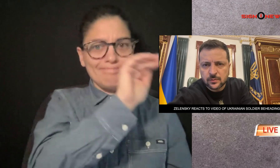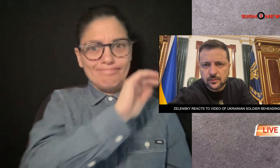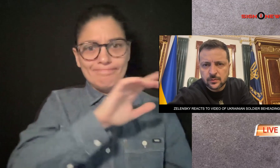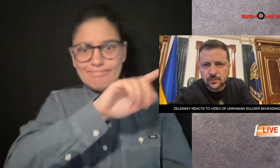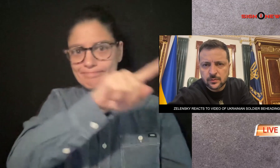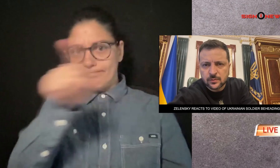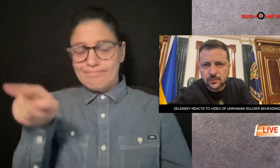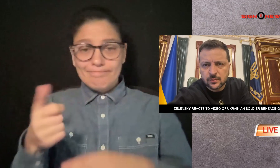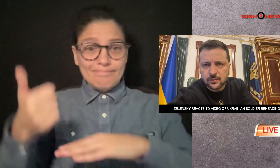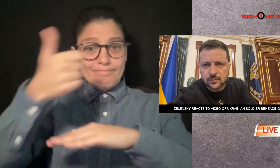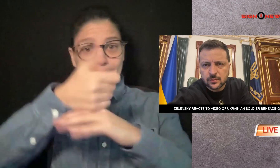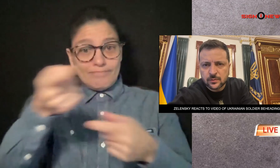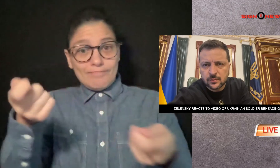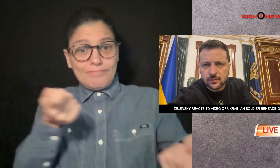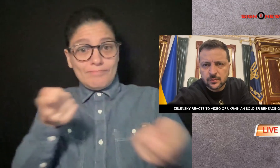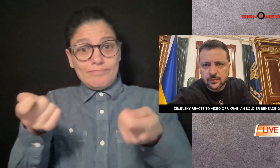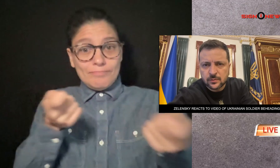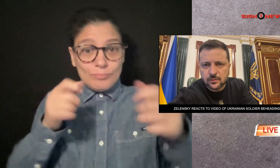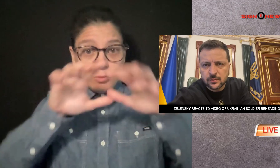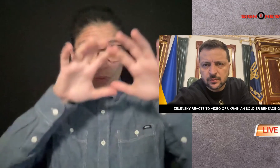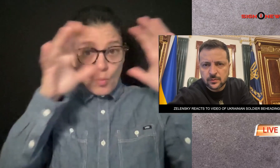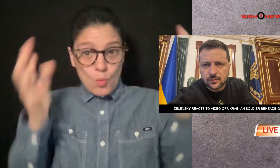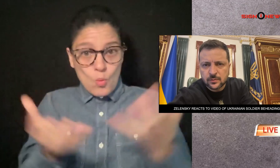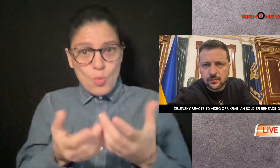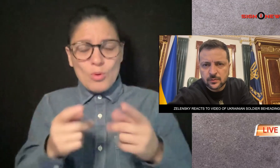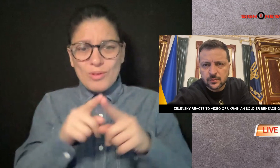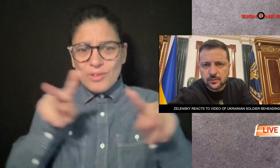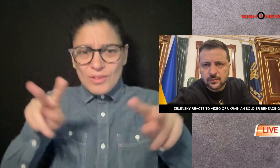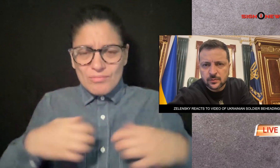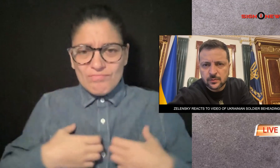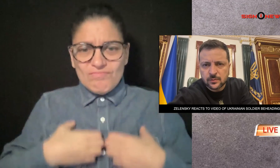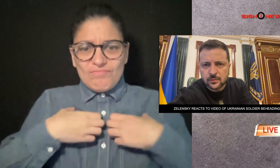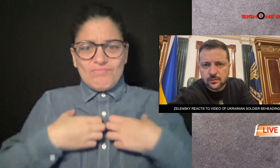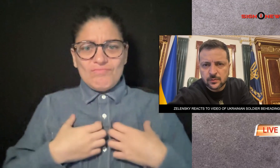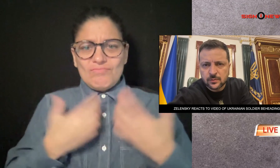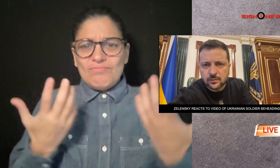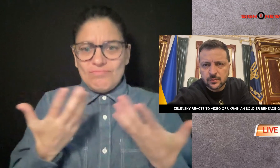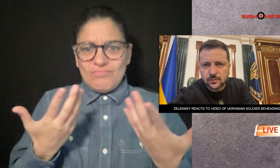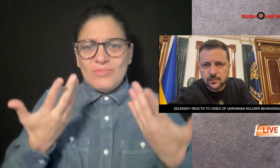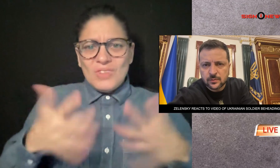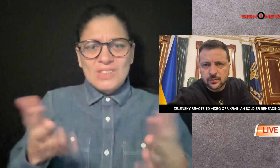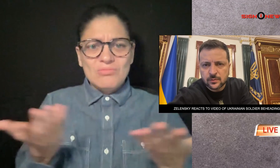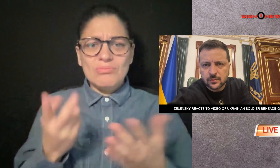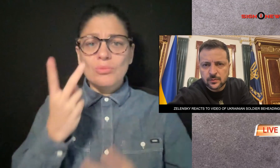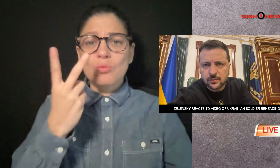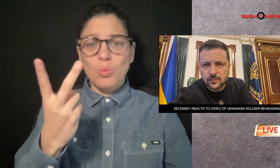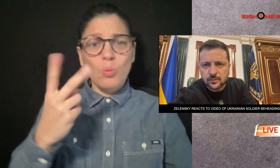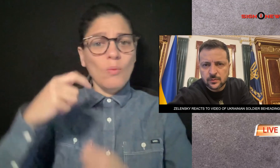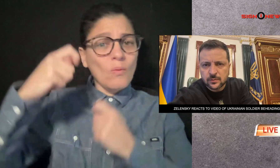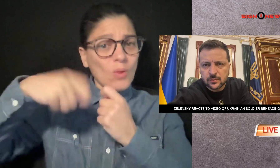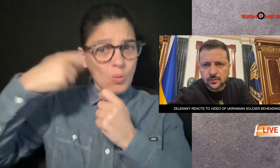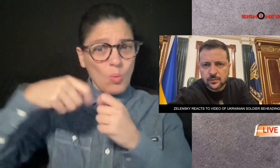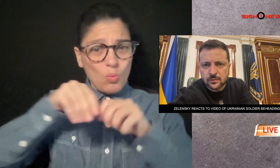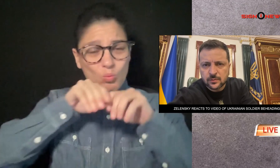Ukrainian President Volodomyr Zelensky called upon world leaders to react after two videos